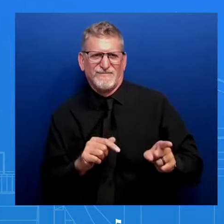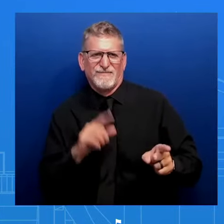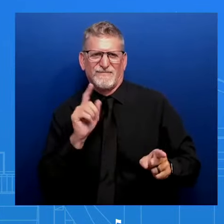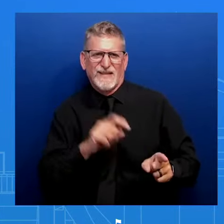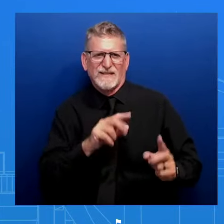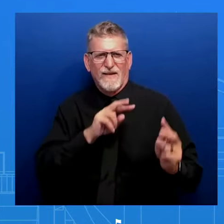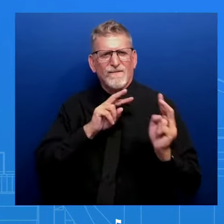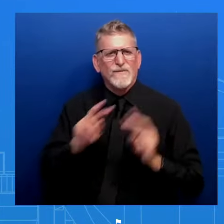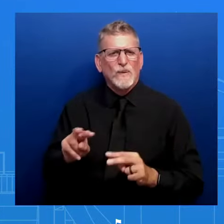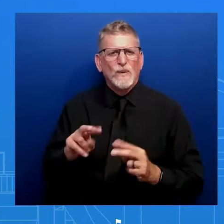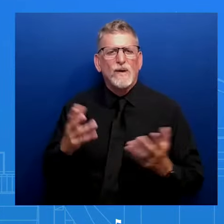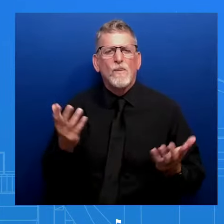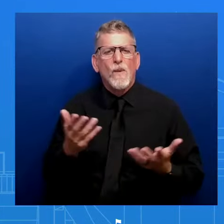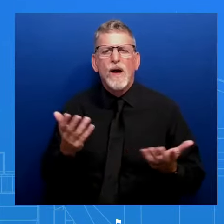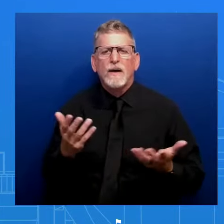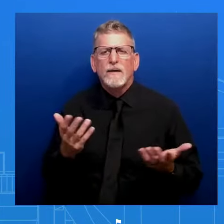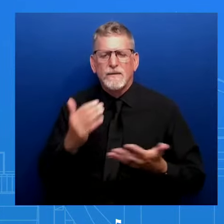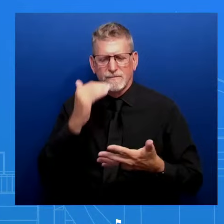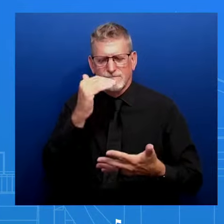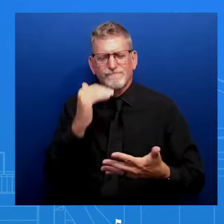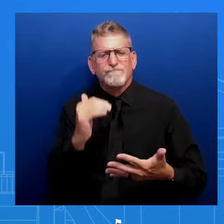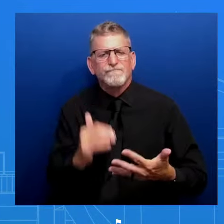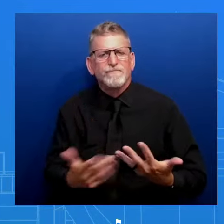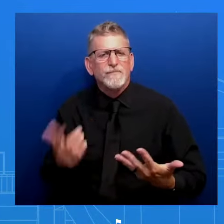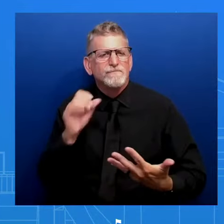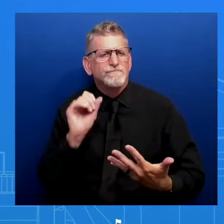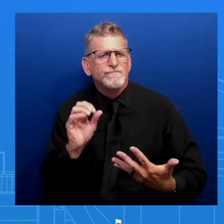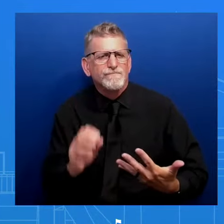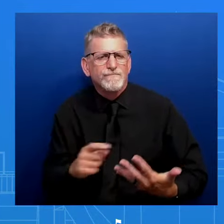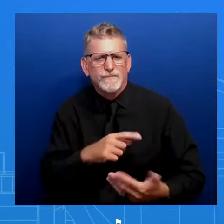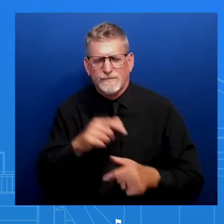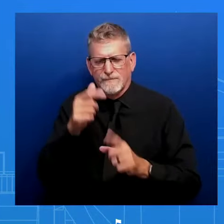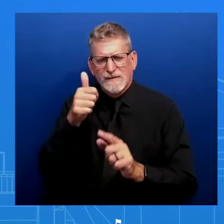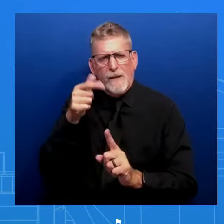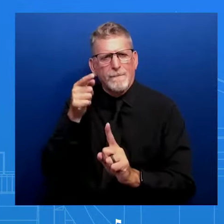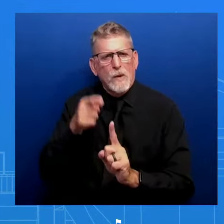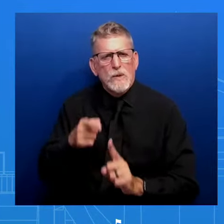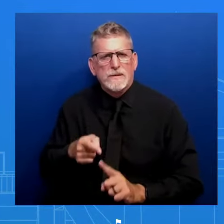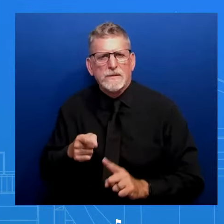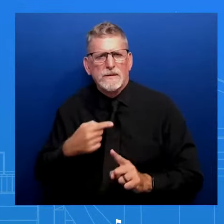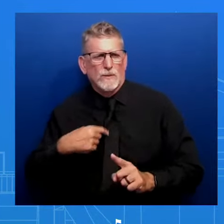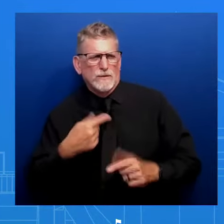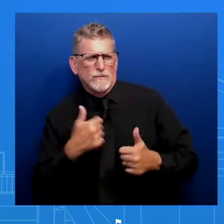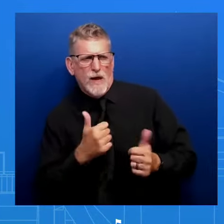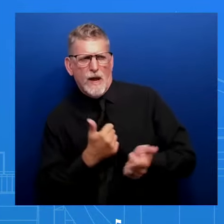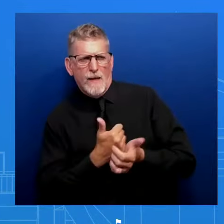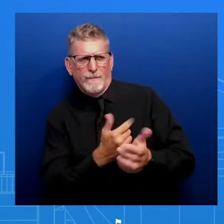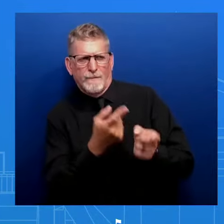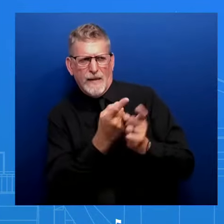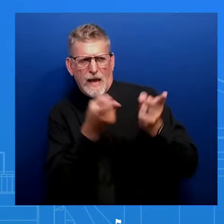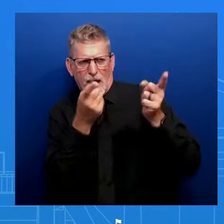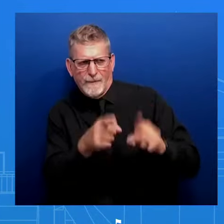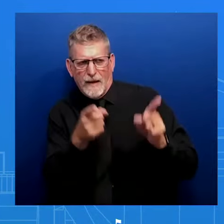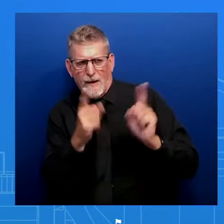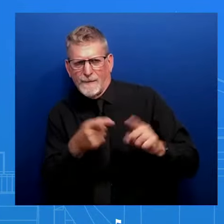We're helping him actualize that. So, to some degree, the work of diplomacy -- the pre-work of diplomacy has begun --